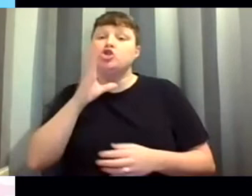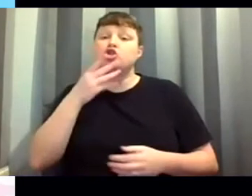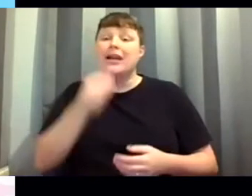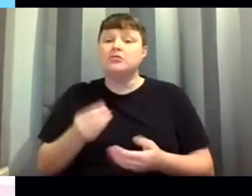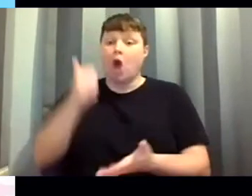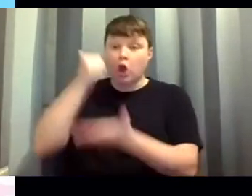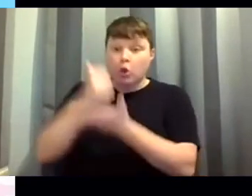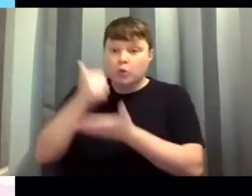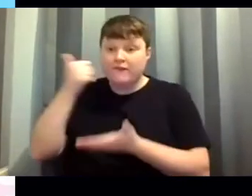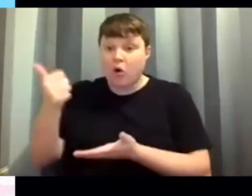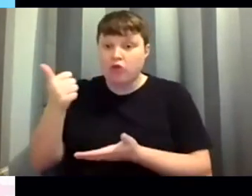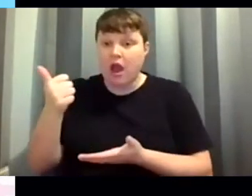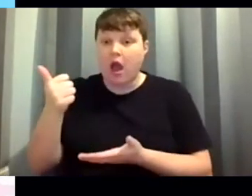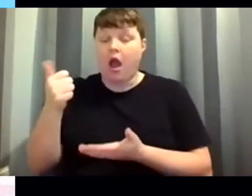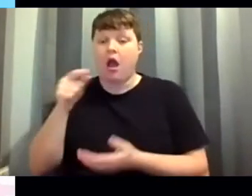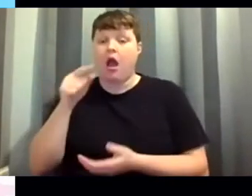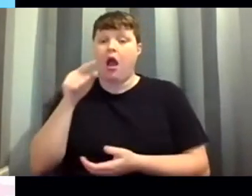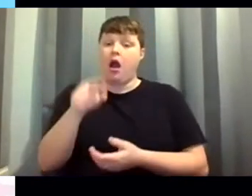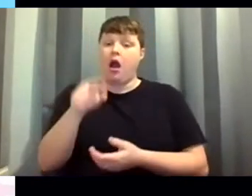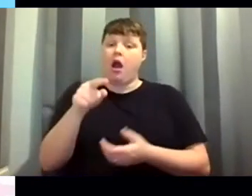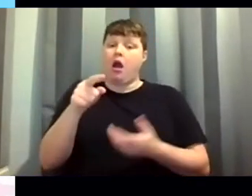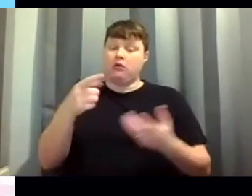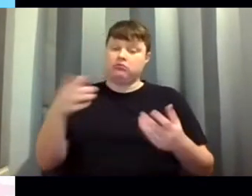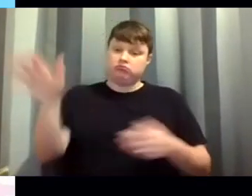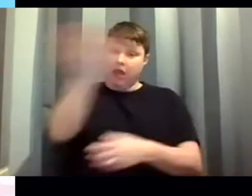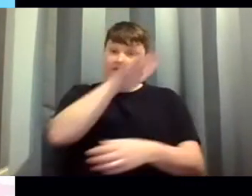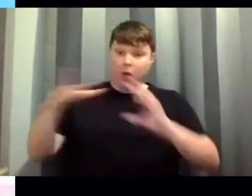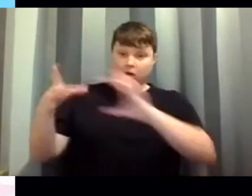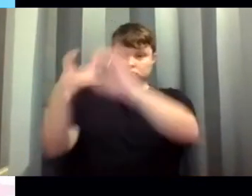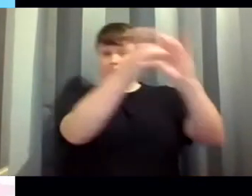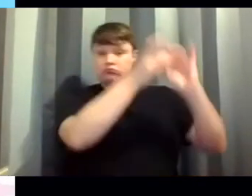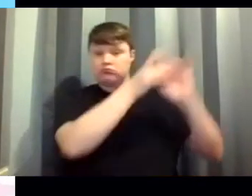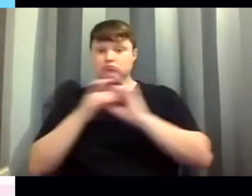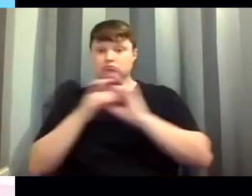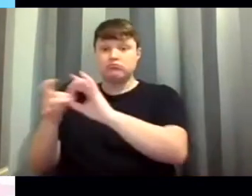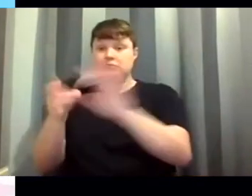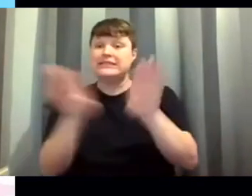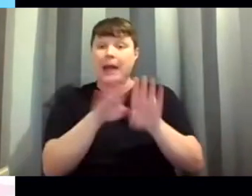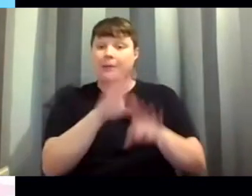an experience that is relatable to everyone, including cisgender people. Sometimes, you're